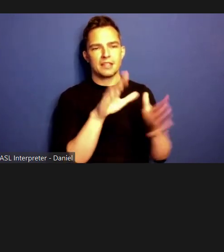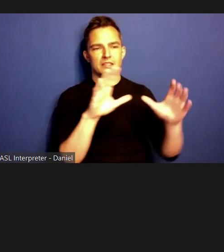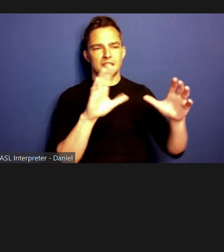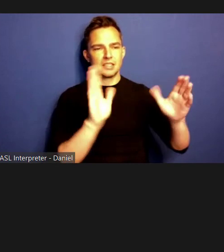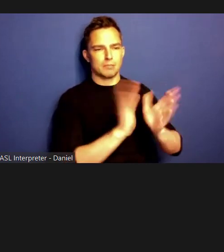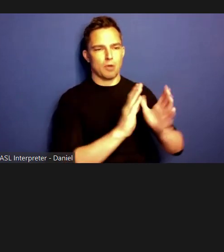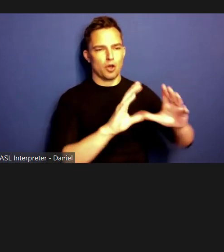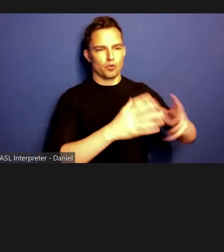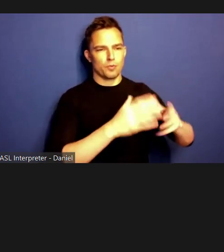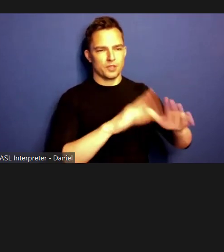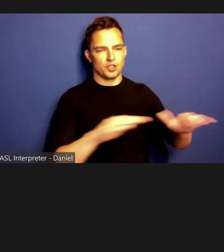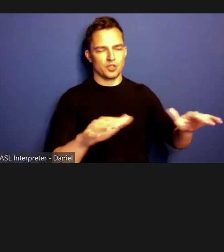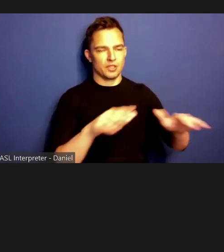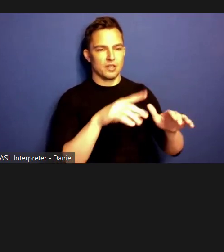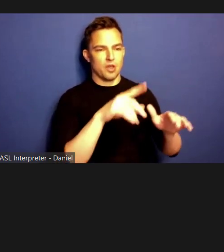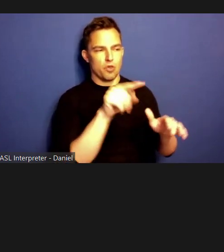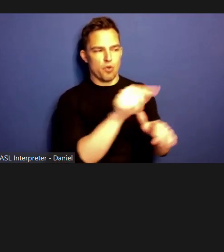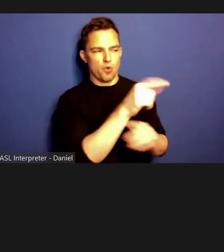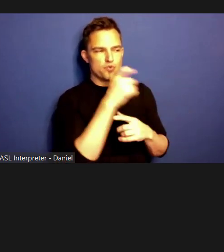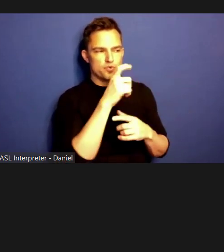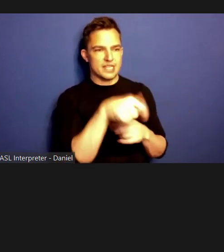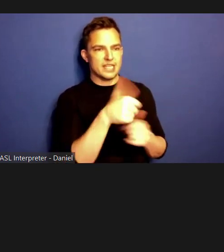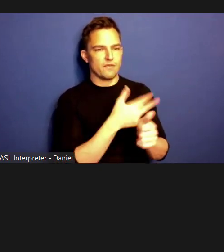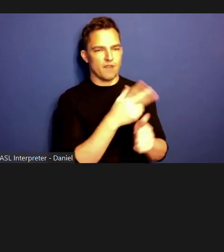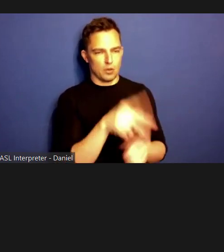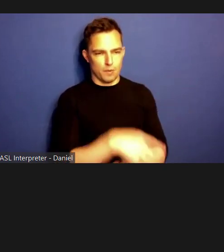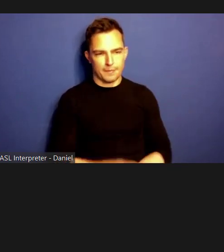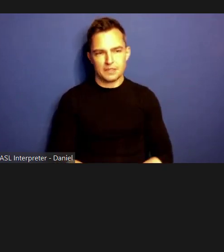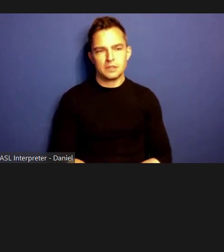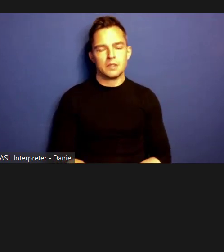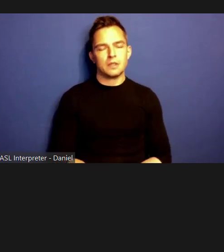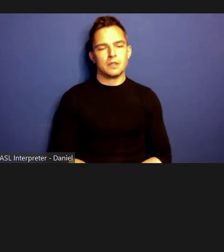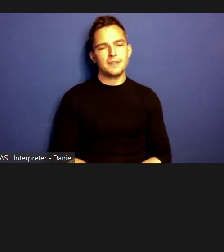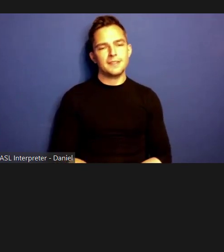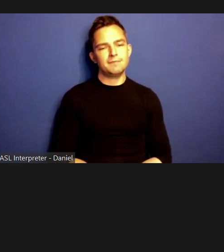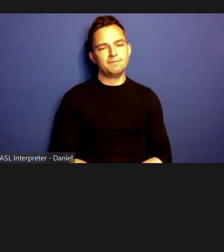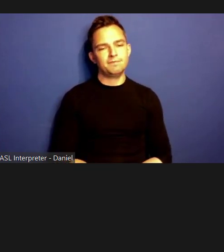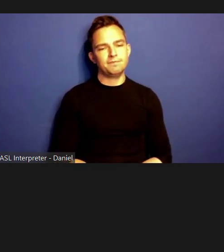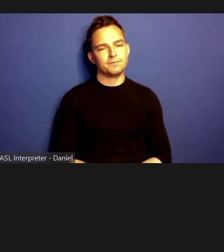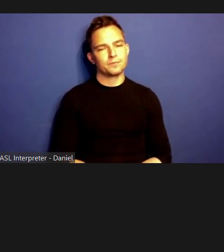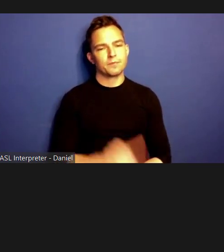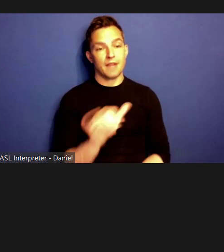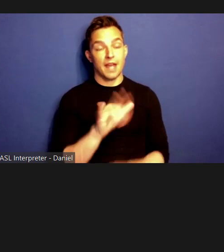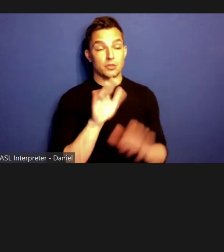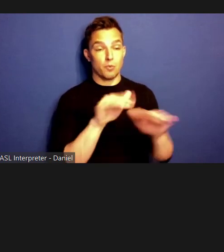Again, just as a reminder, this protocol is used regardless of